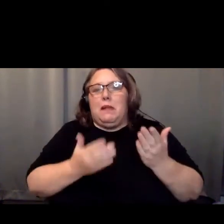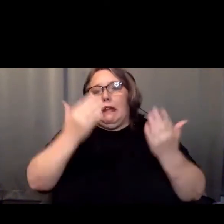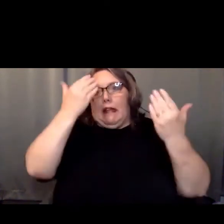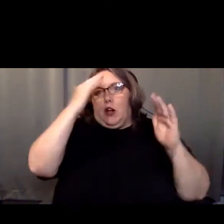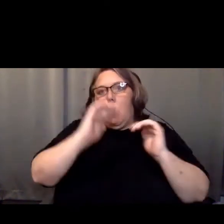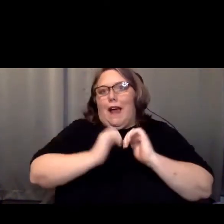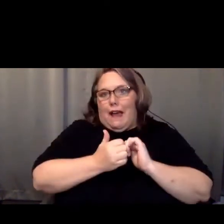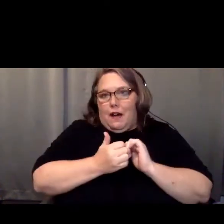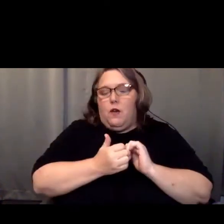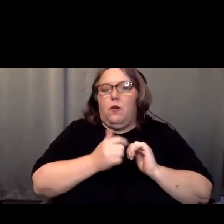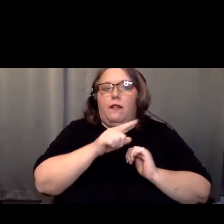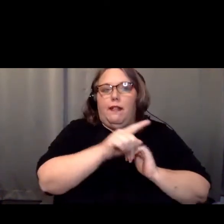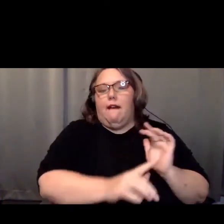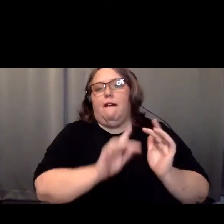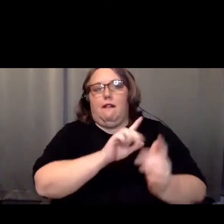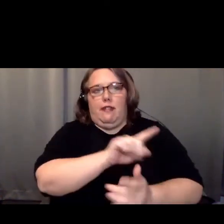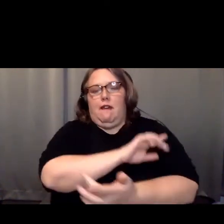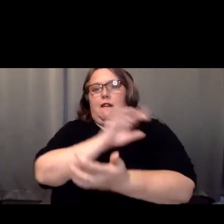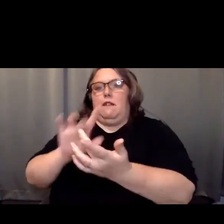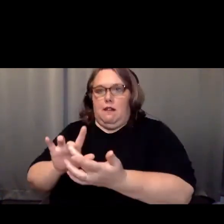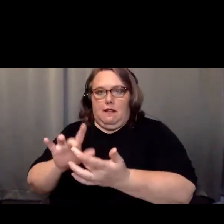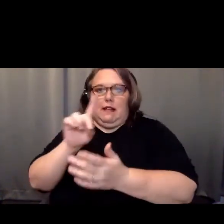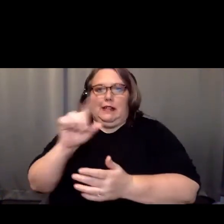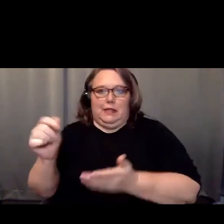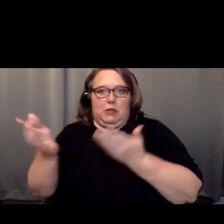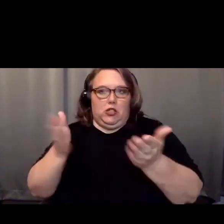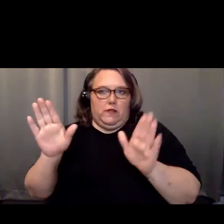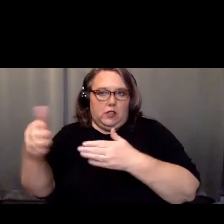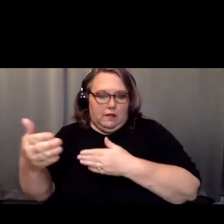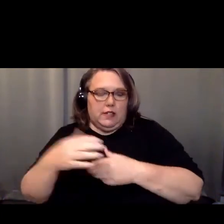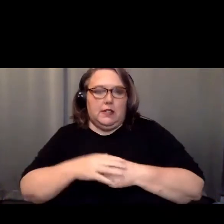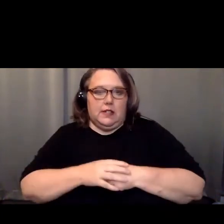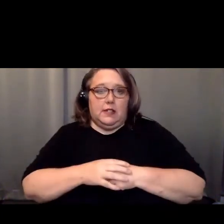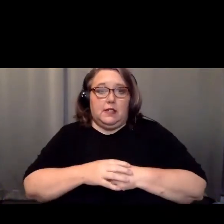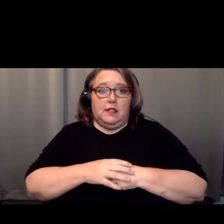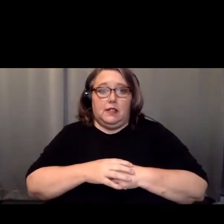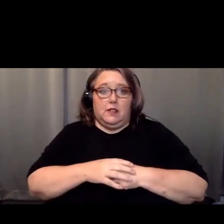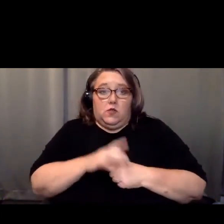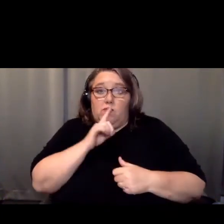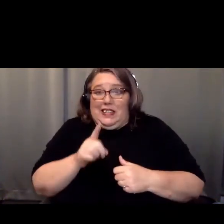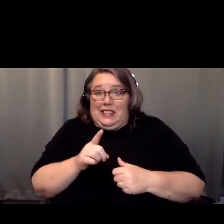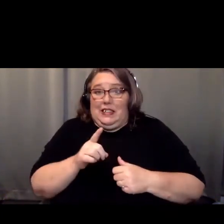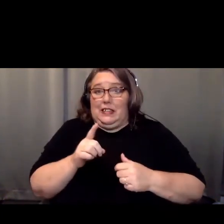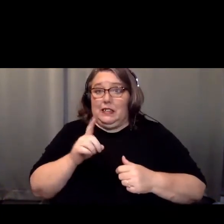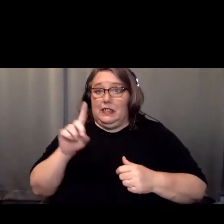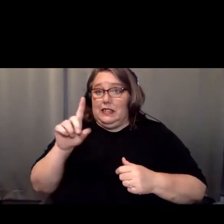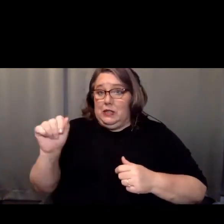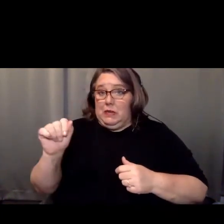they can contact the Disability Services Office because ultimately, it is the Disability Services Office